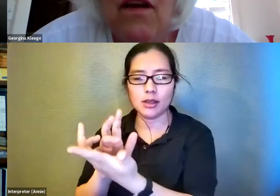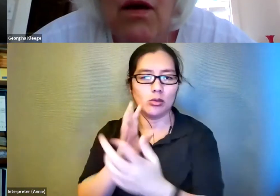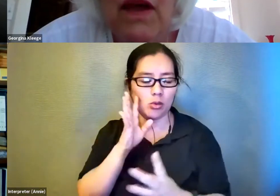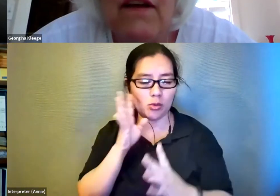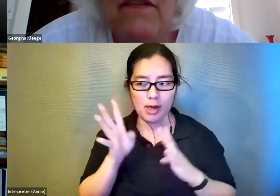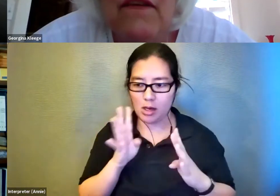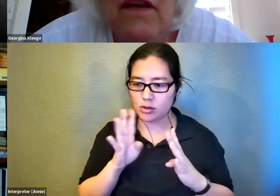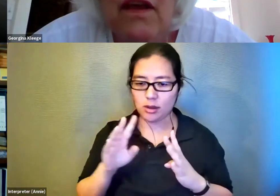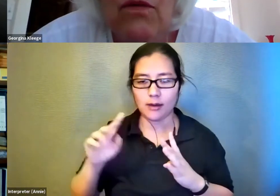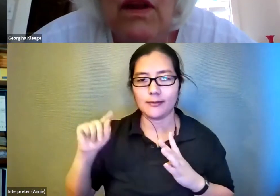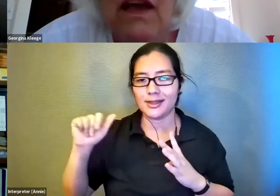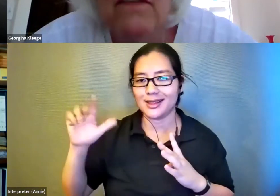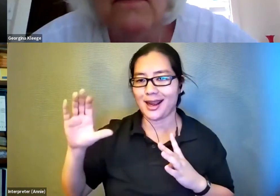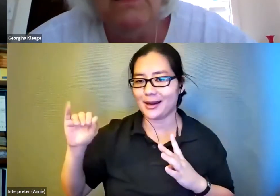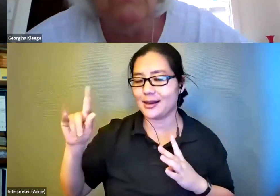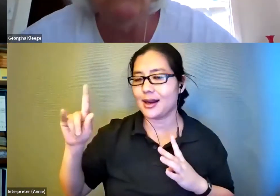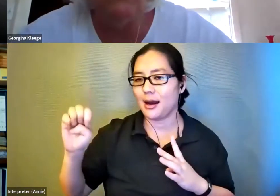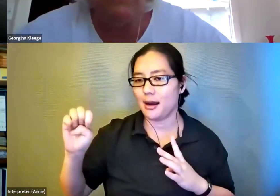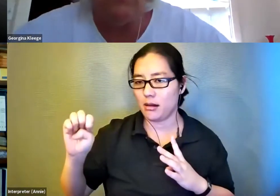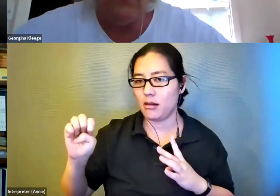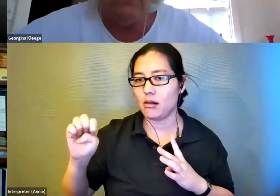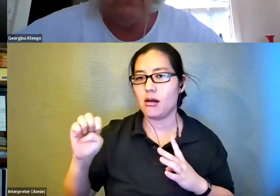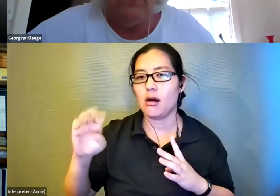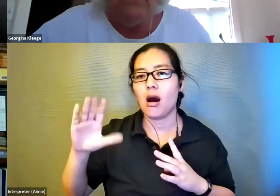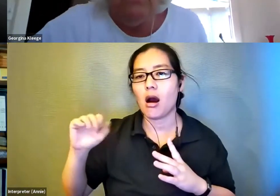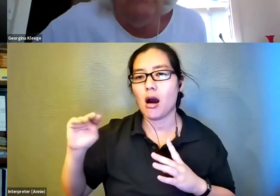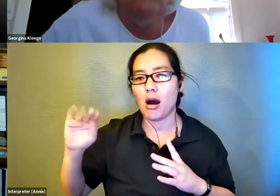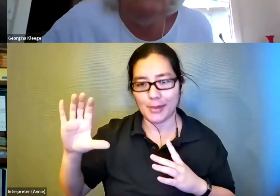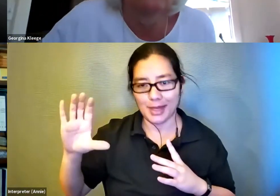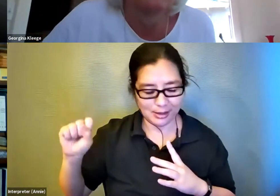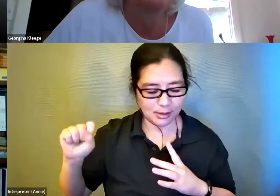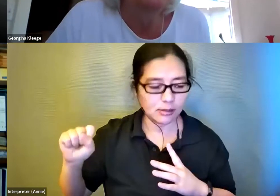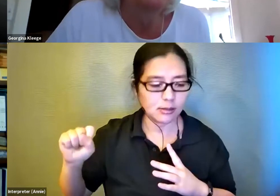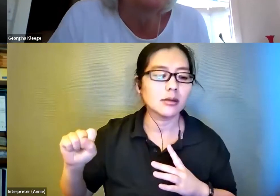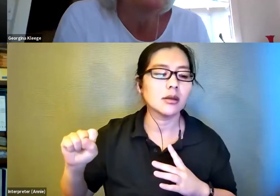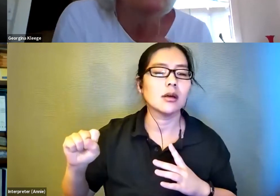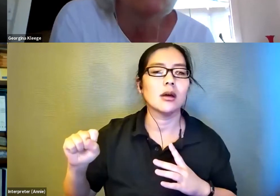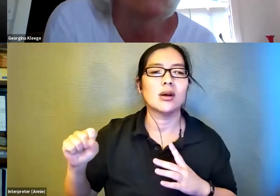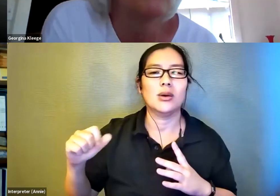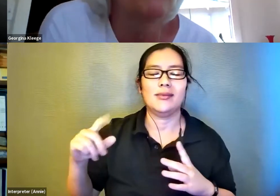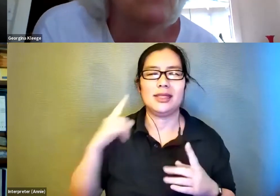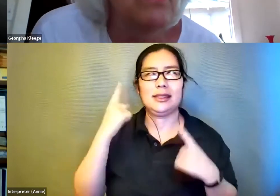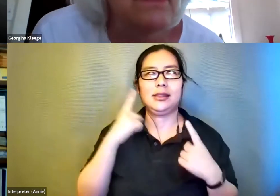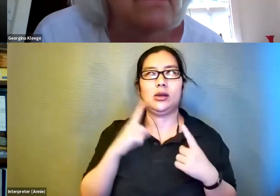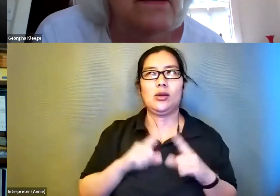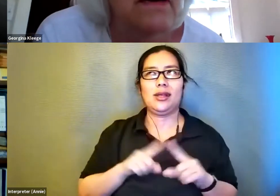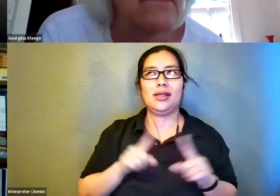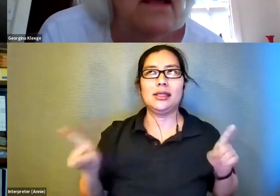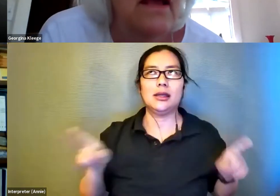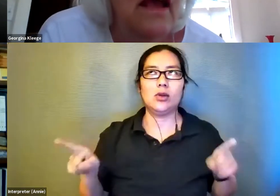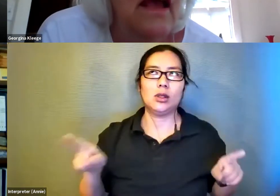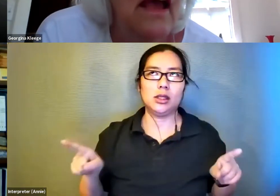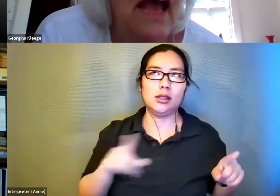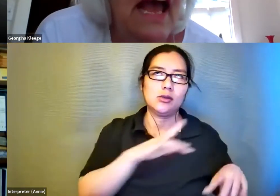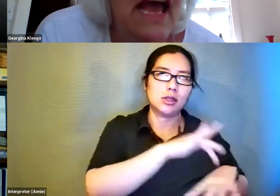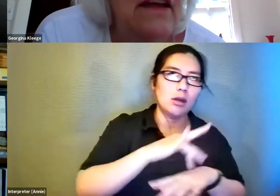comics, one has to tak take into account the differences between touch and